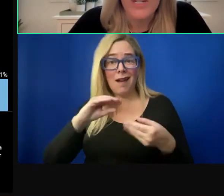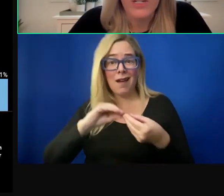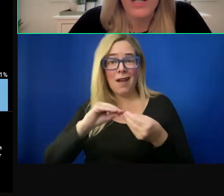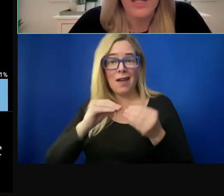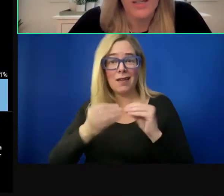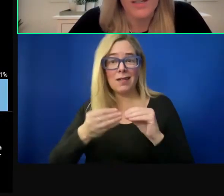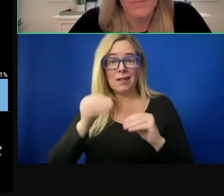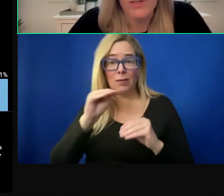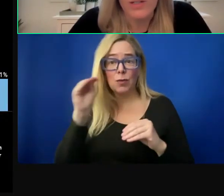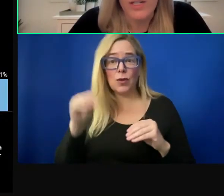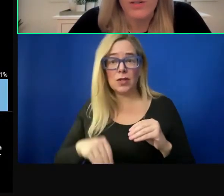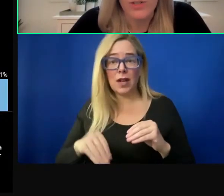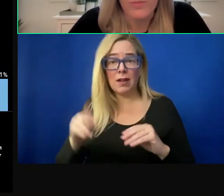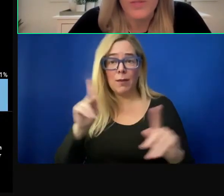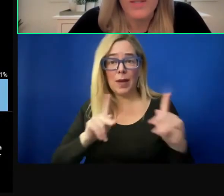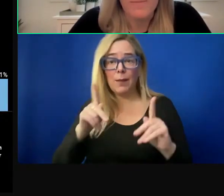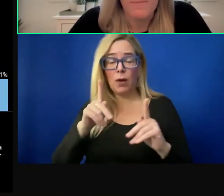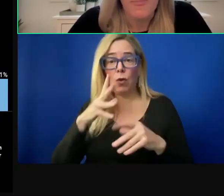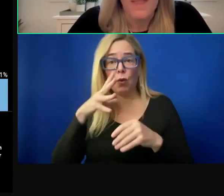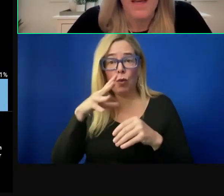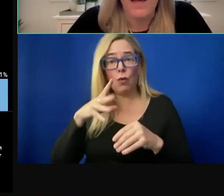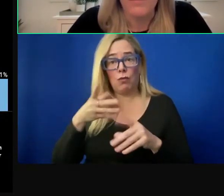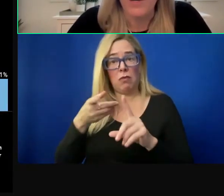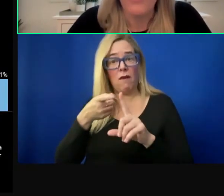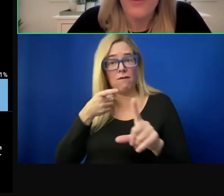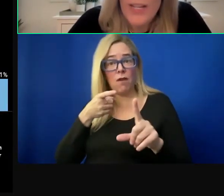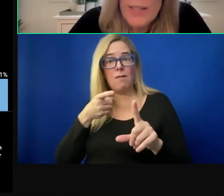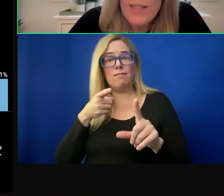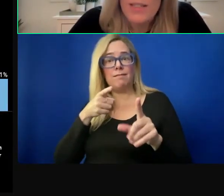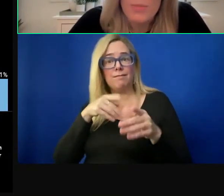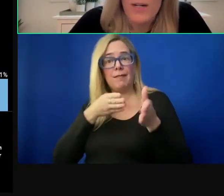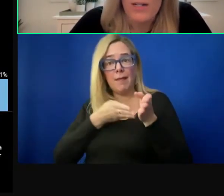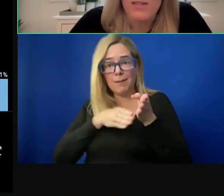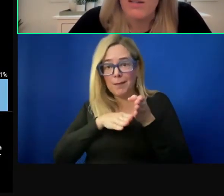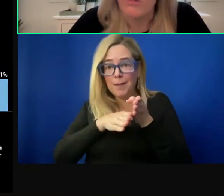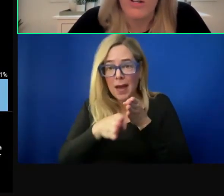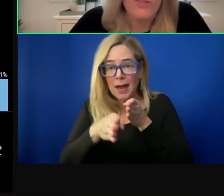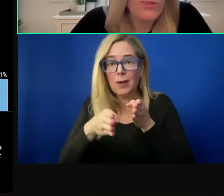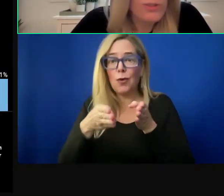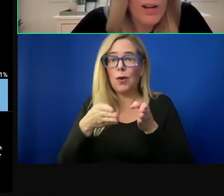racial and ethnic minority groups are facing disparities across social